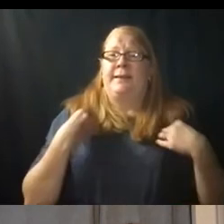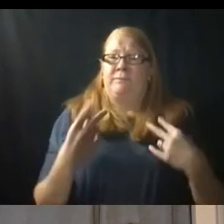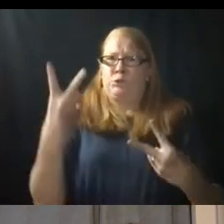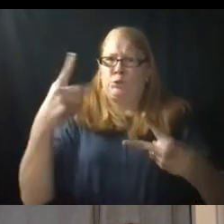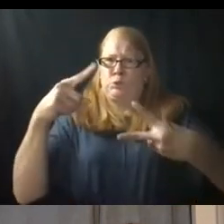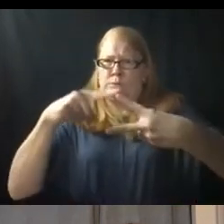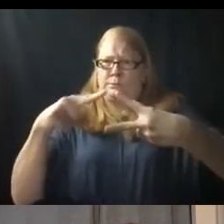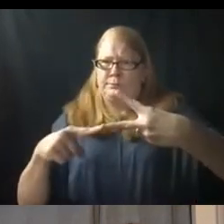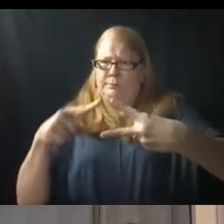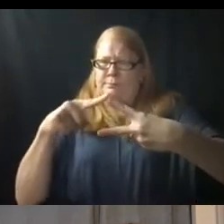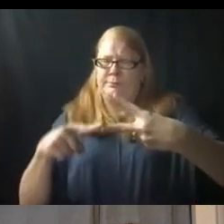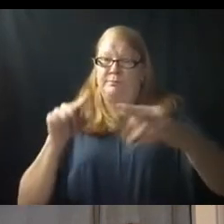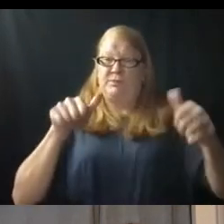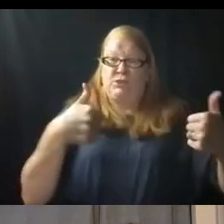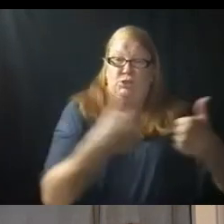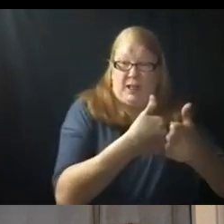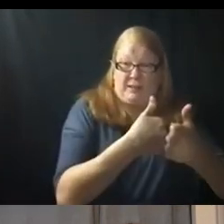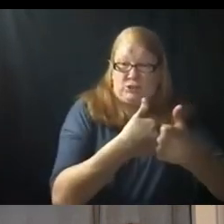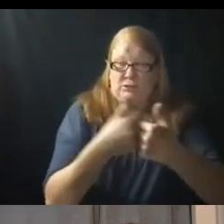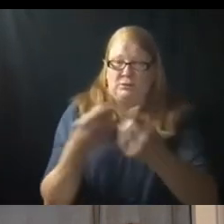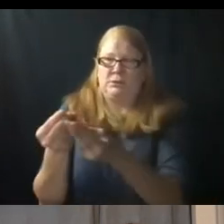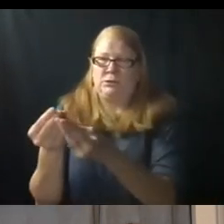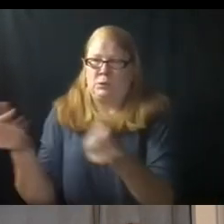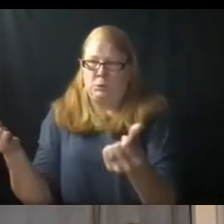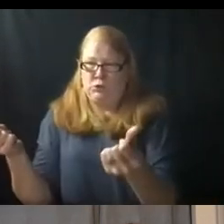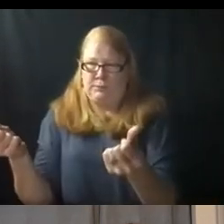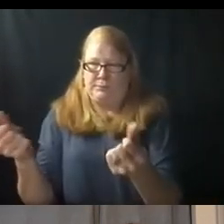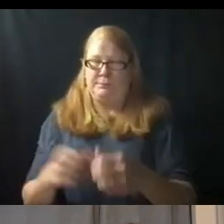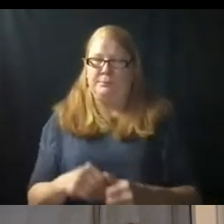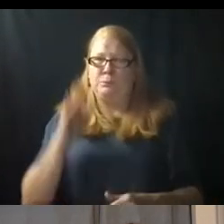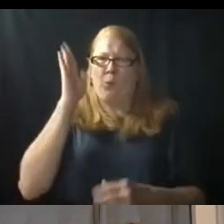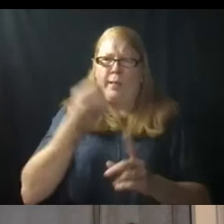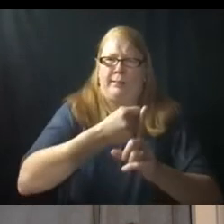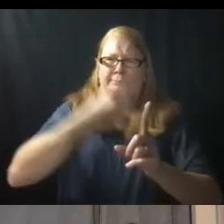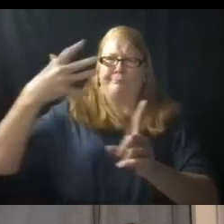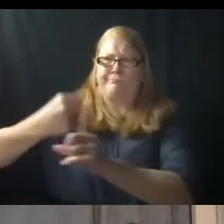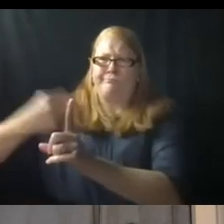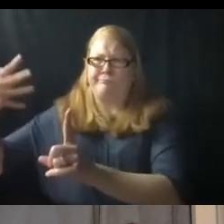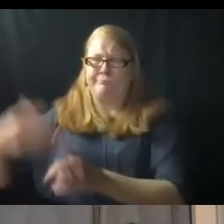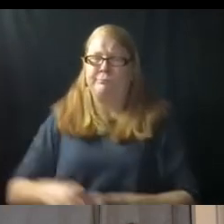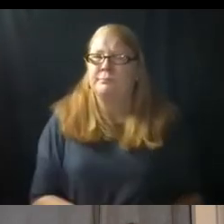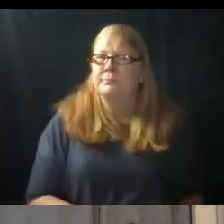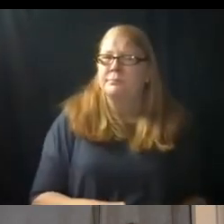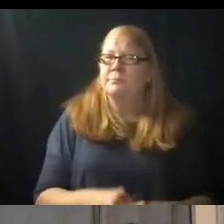We have two parts: challenges and solutions and I will elaborate on both of them.